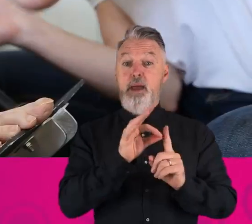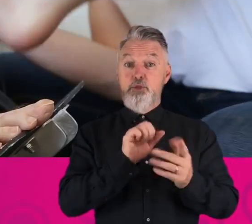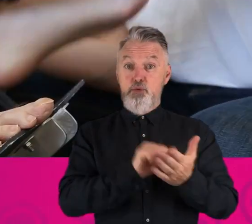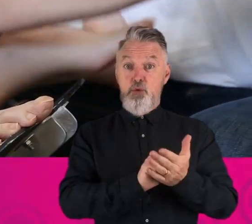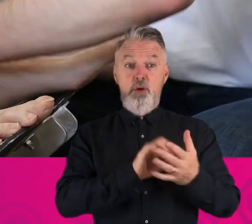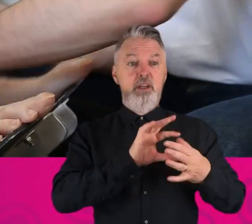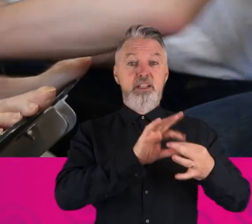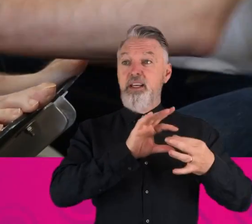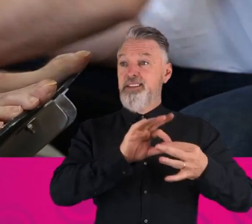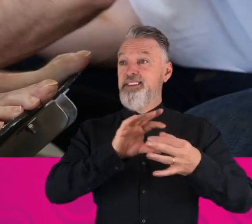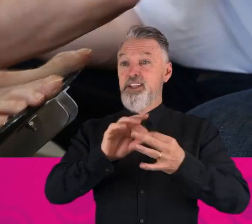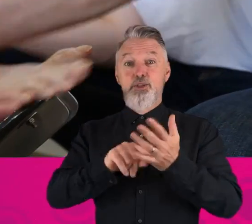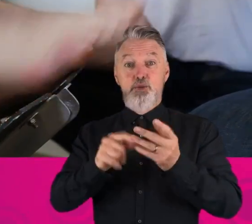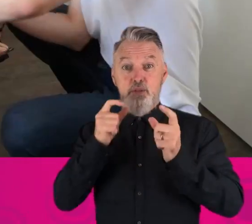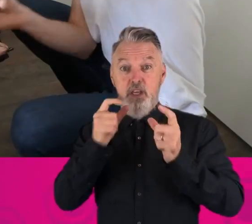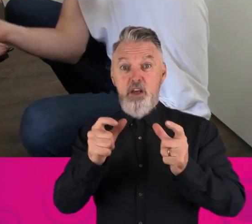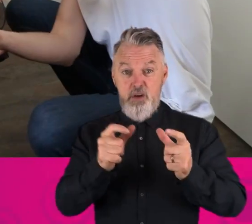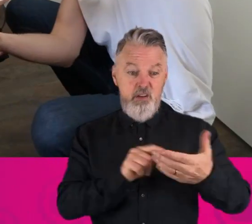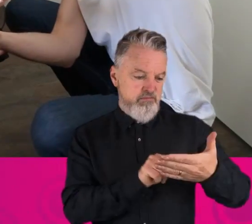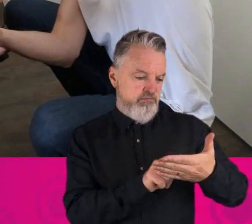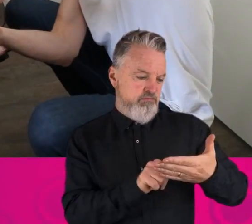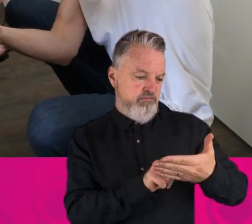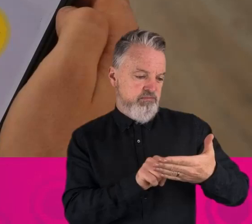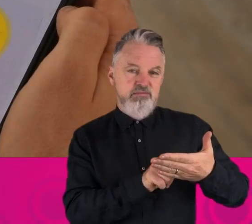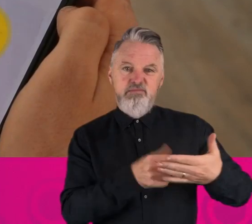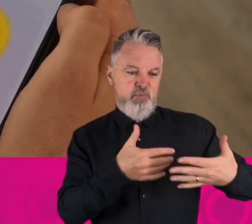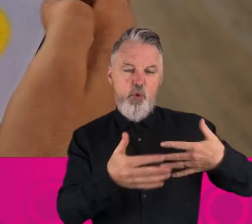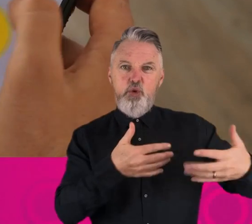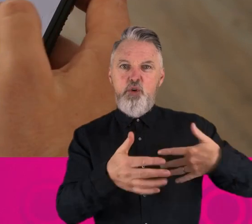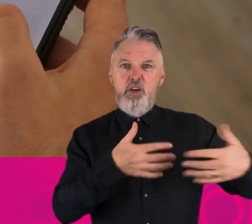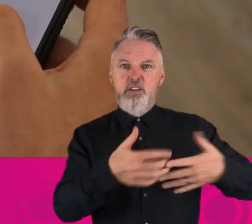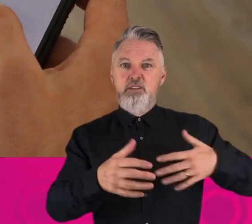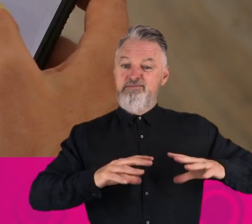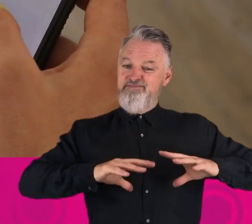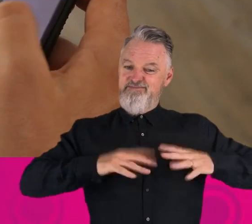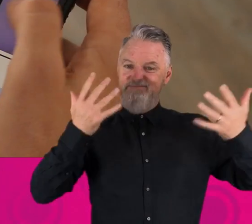and users can independently coordinate their care and rehab from where it matters most - at home.